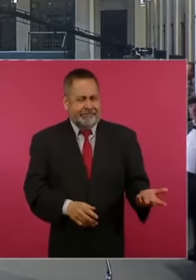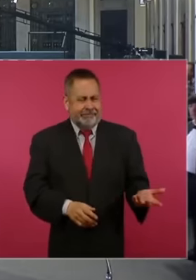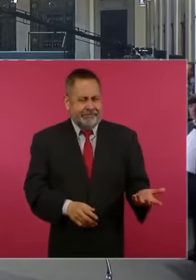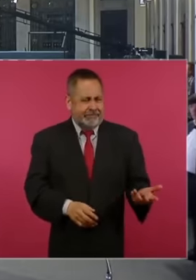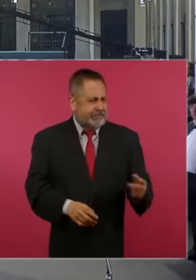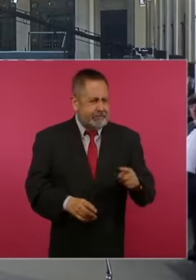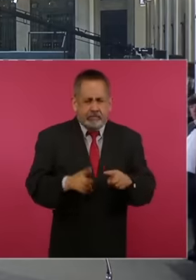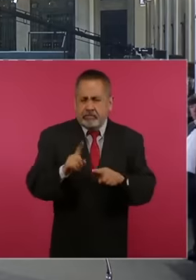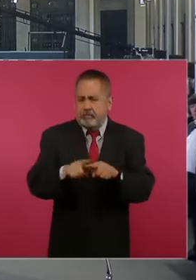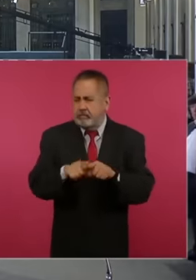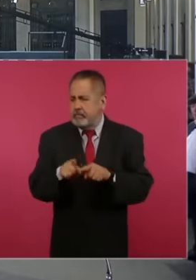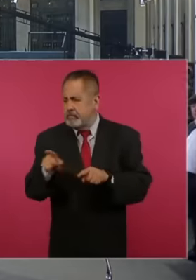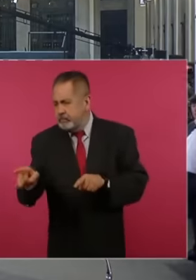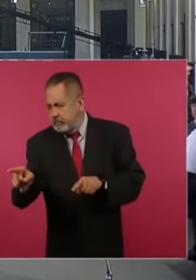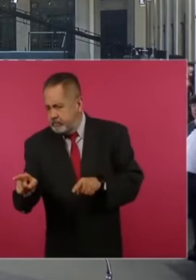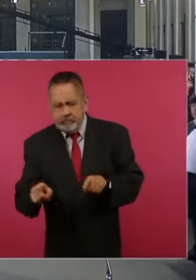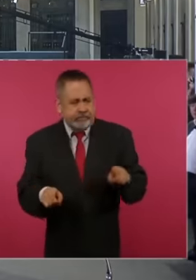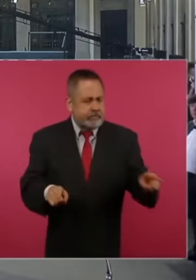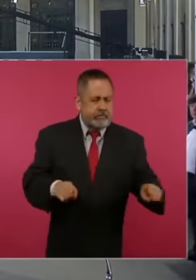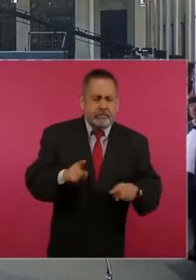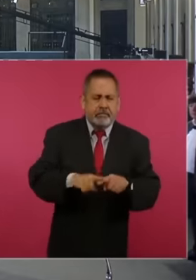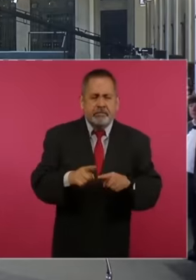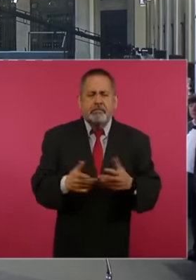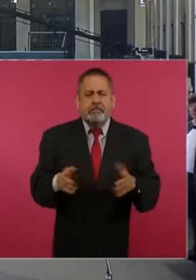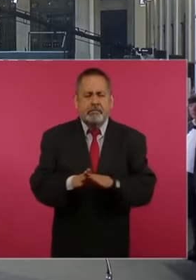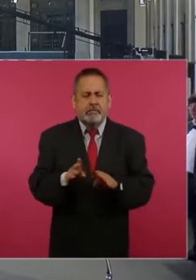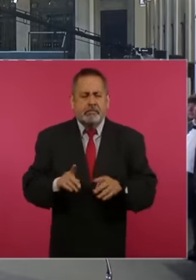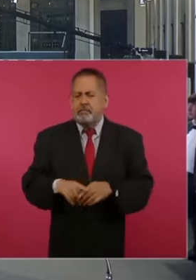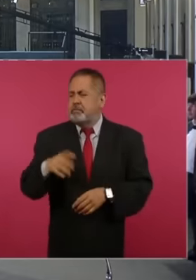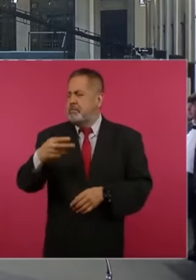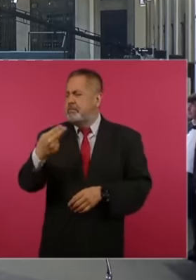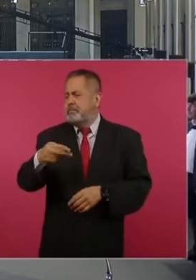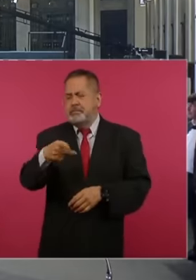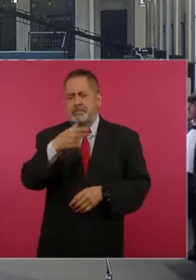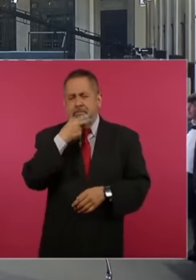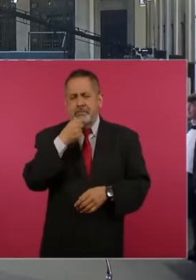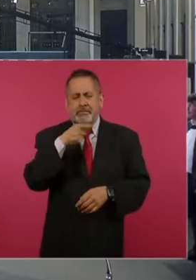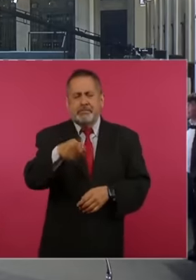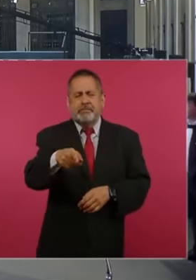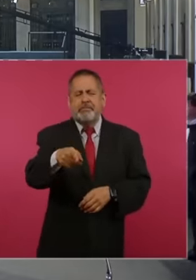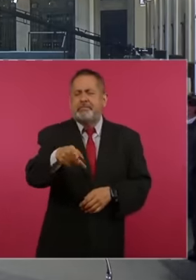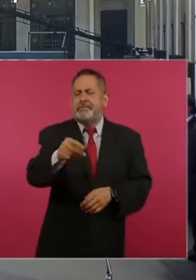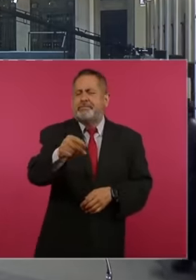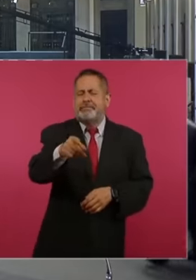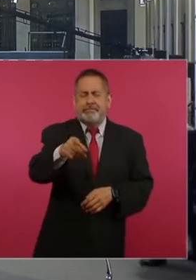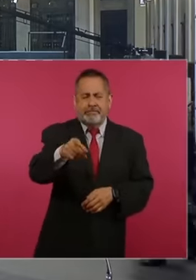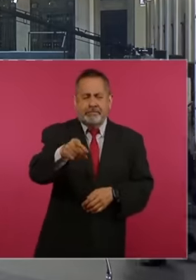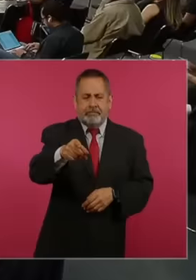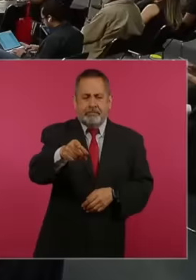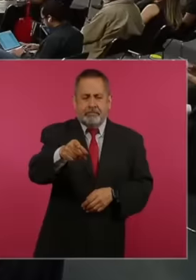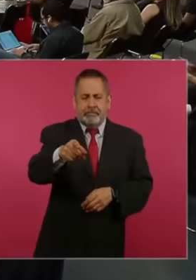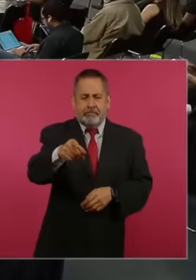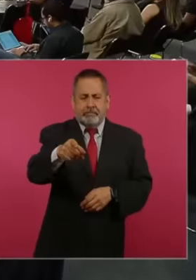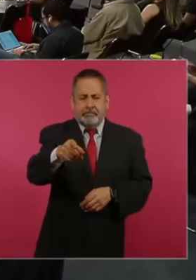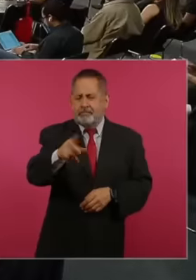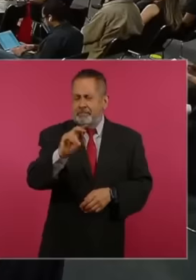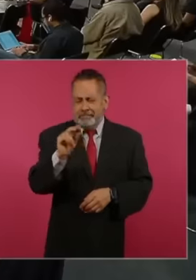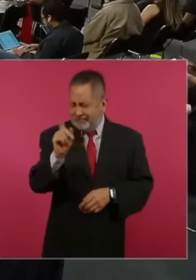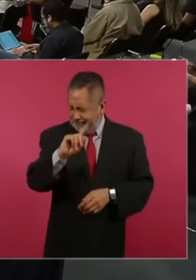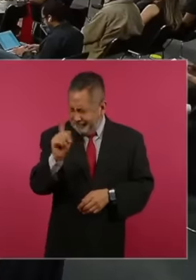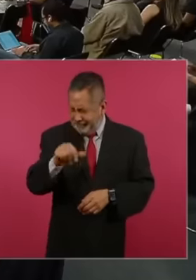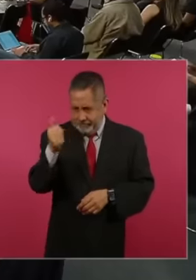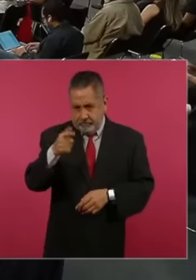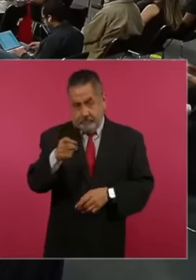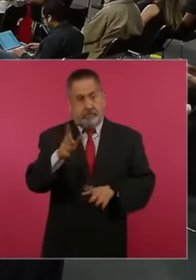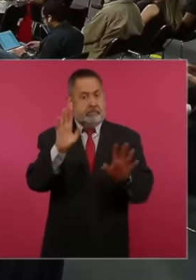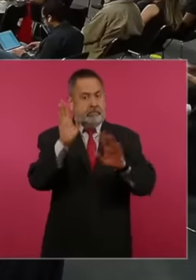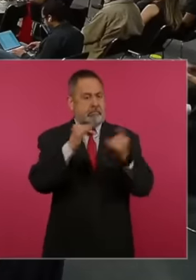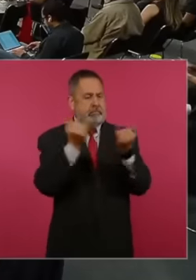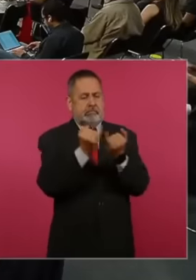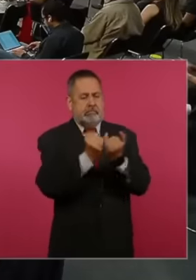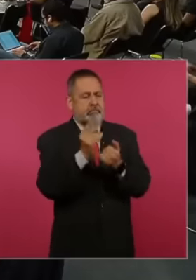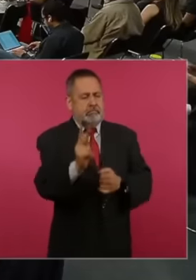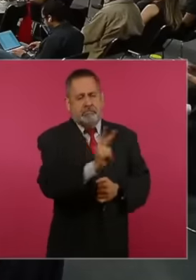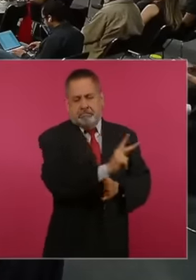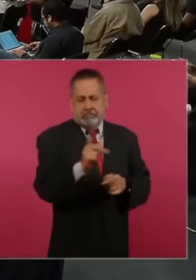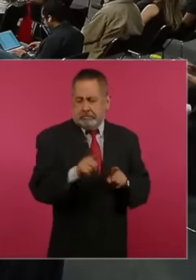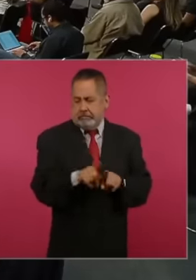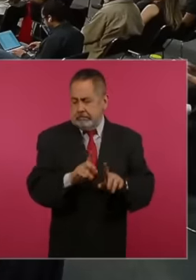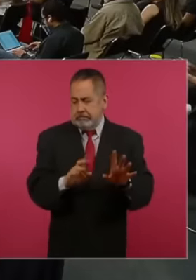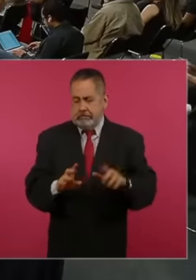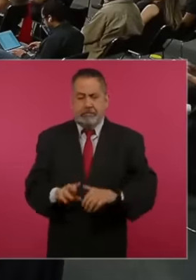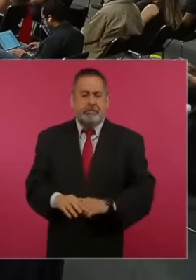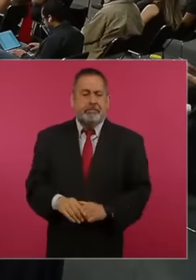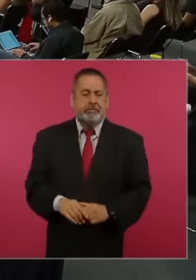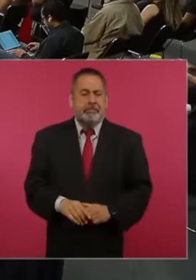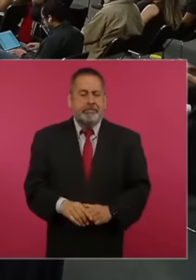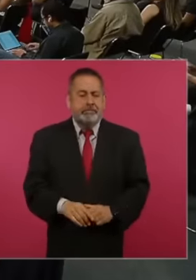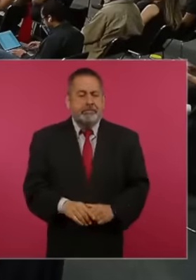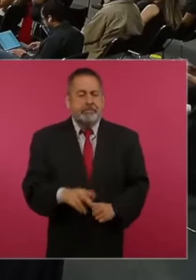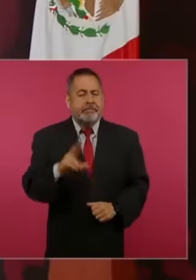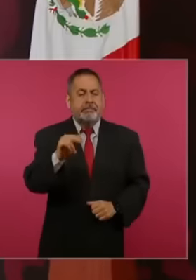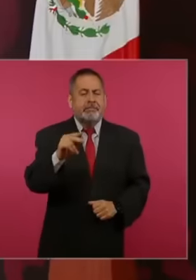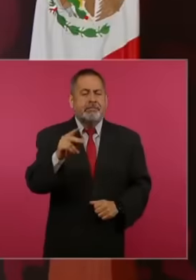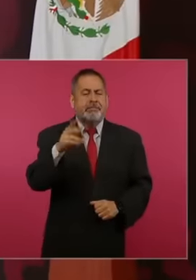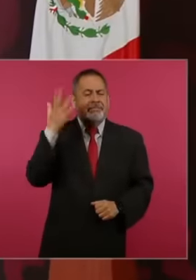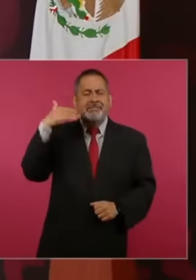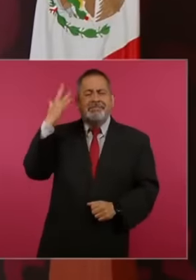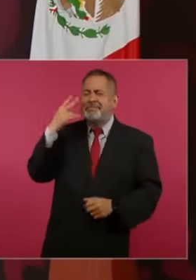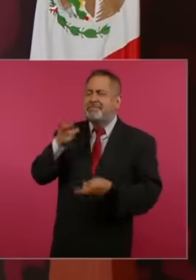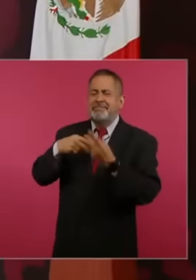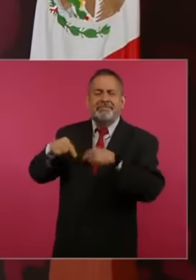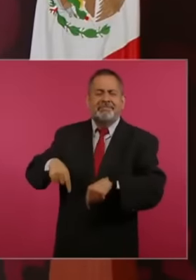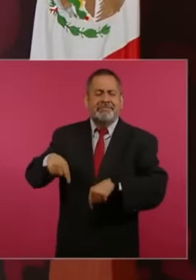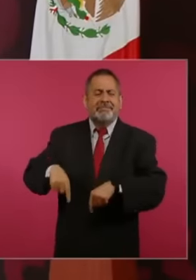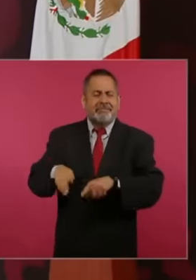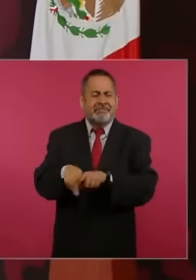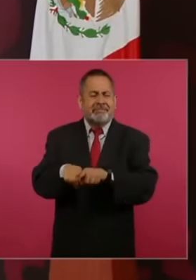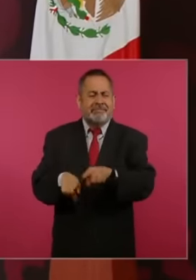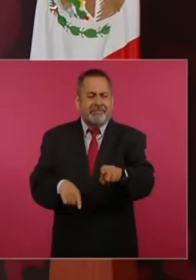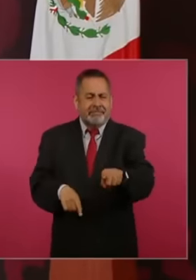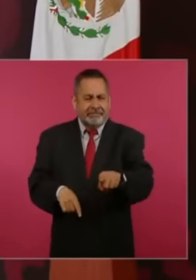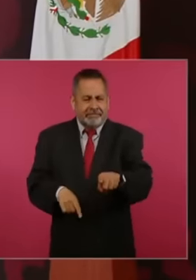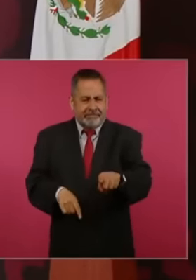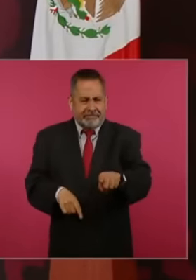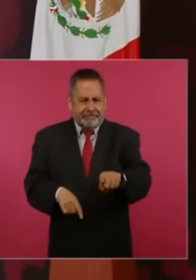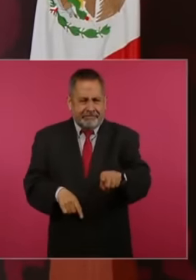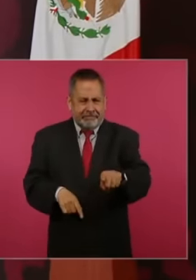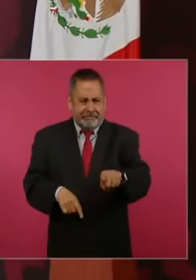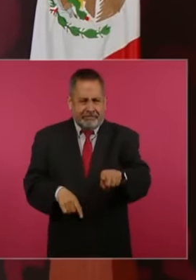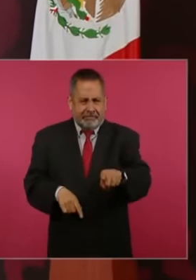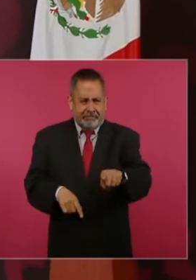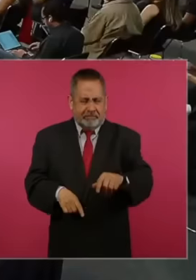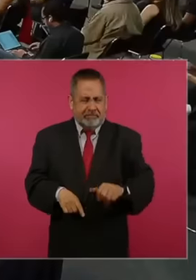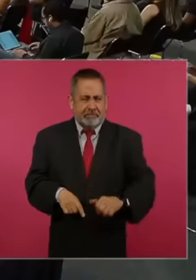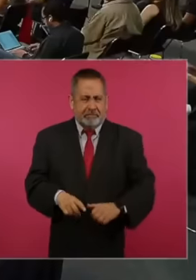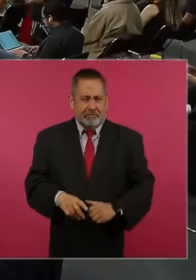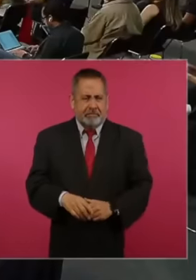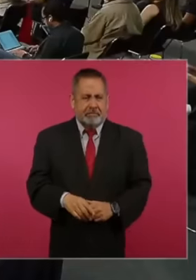left with What is Mr. Martin Moreno's name? No, no, no, he is the same as these, not the one who came here,